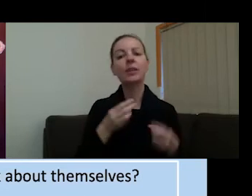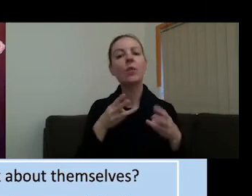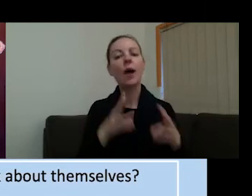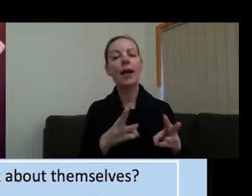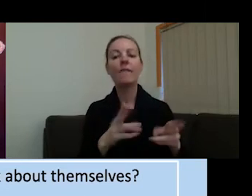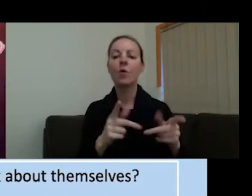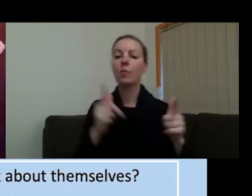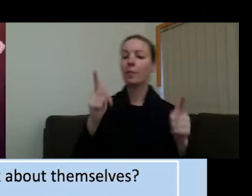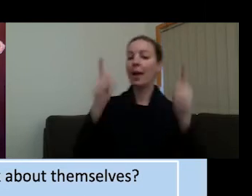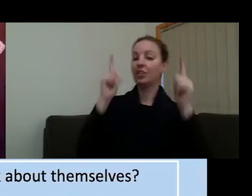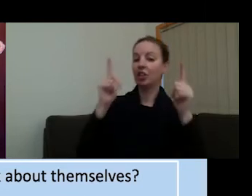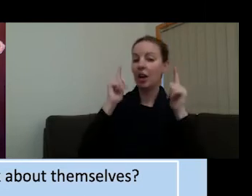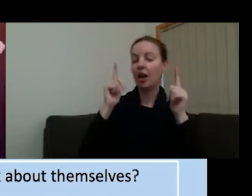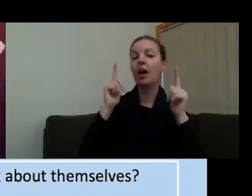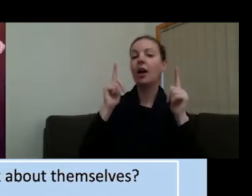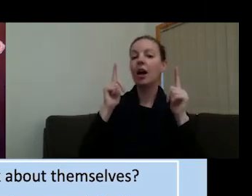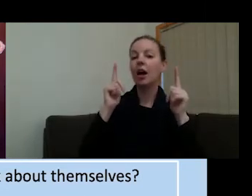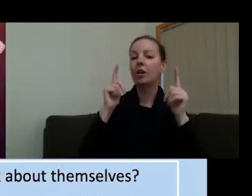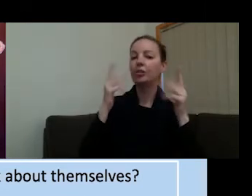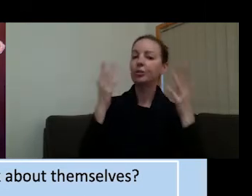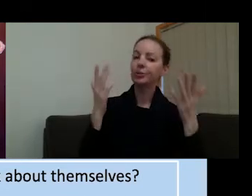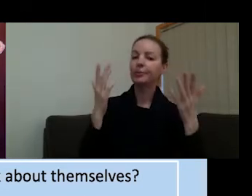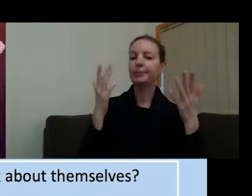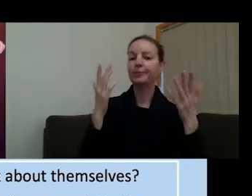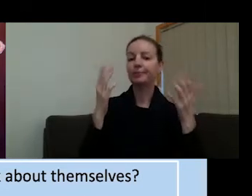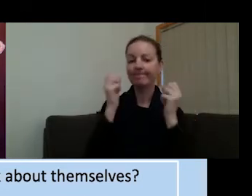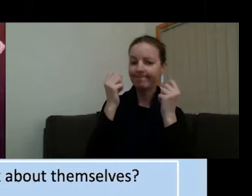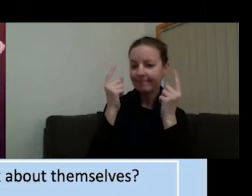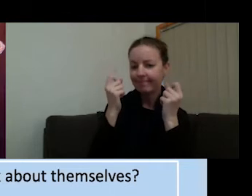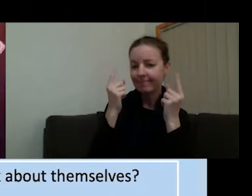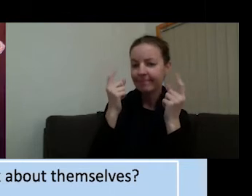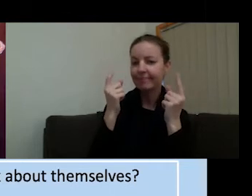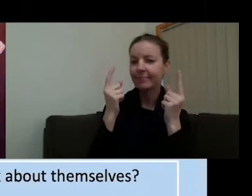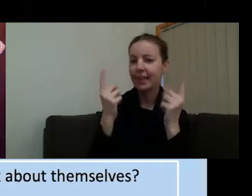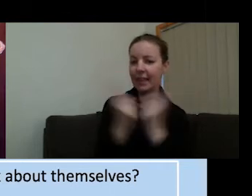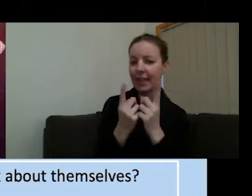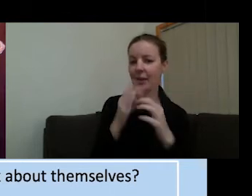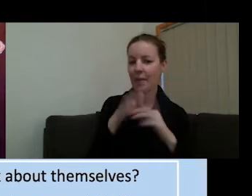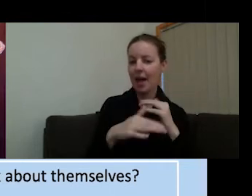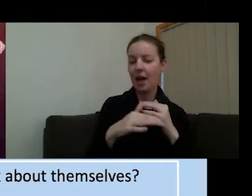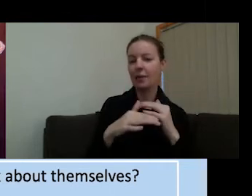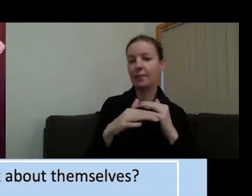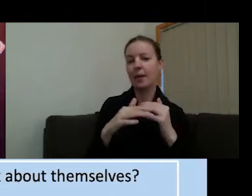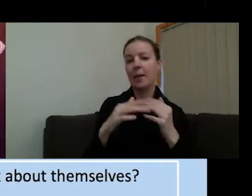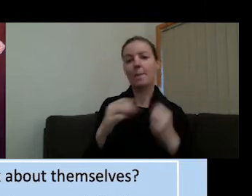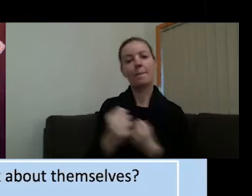to be able to understand something about difference in power. And I've